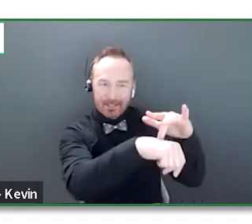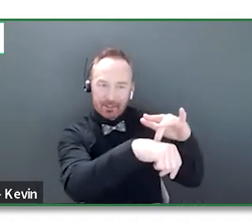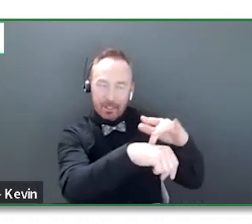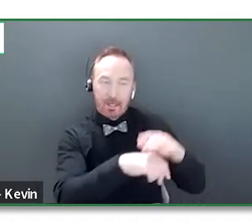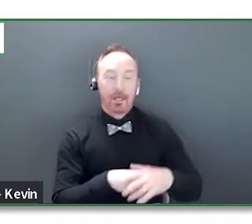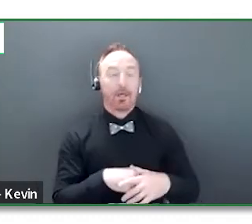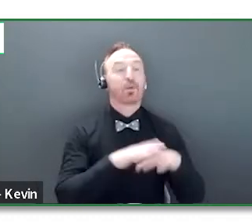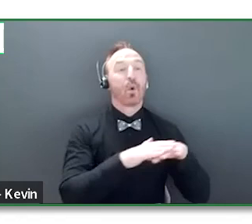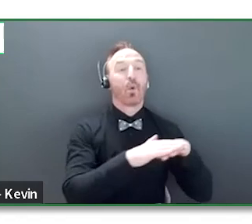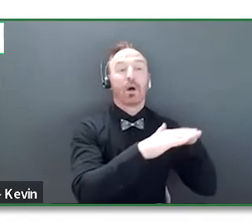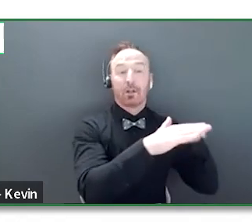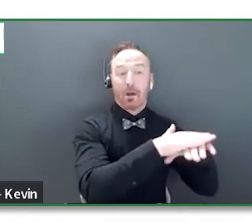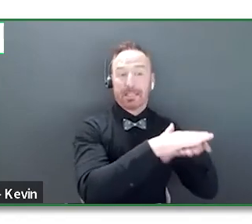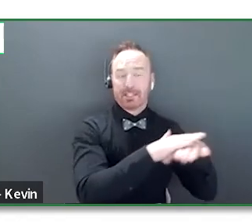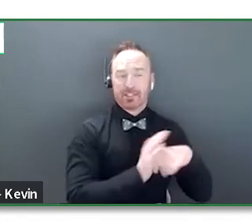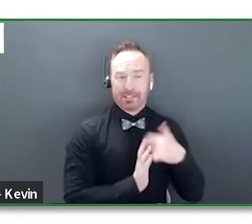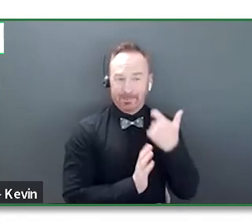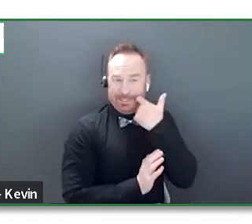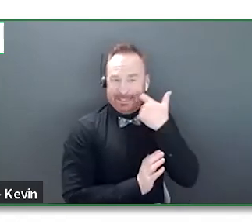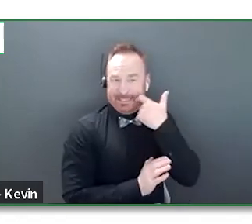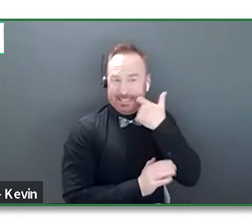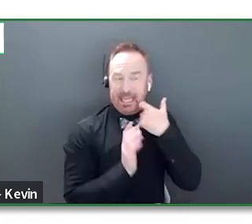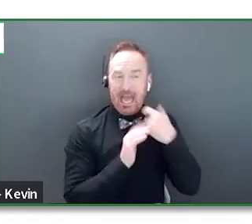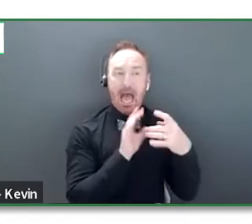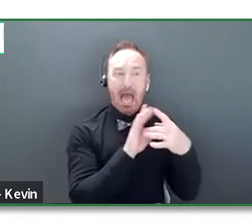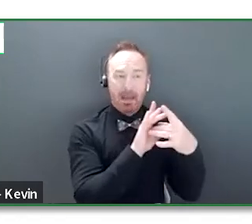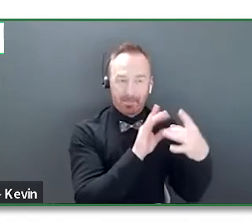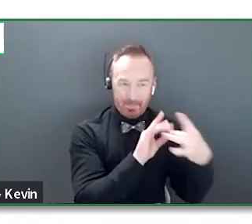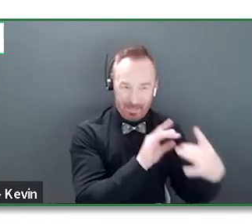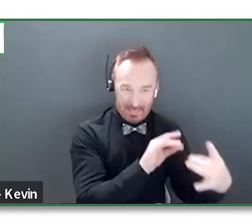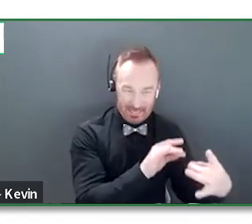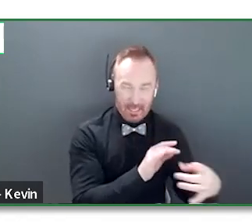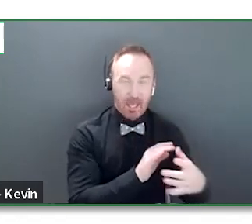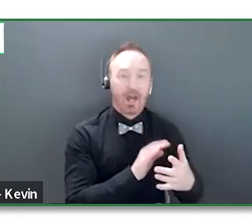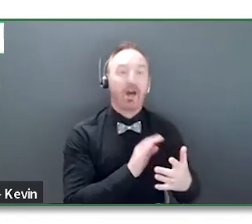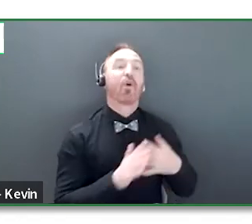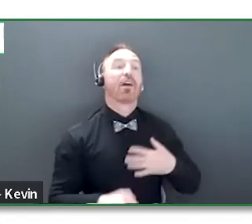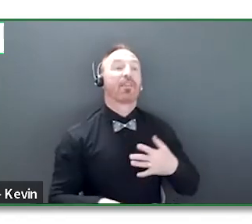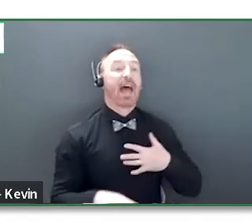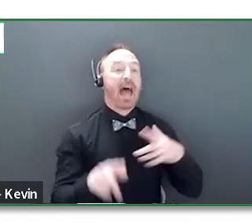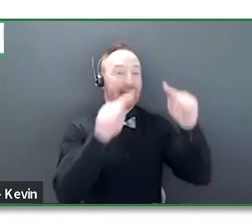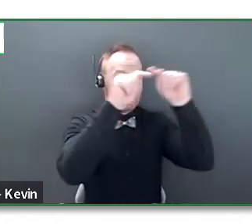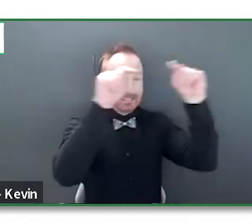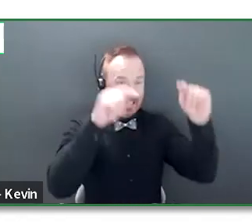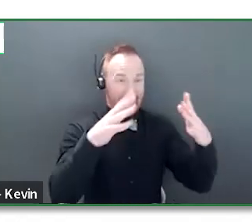the end for autumn 6. Um it's an easy step for us to look at every national